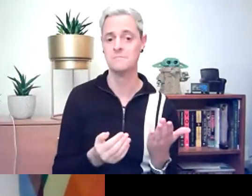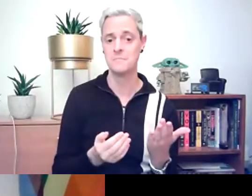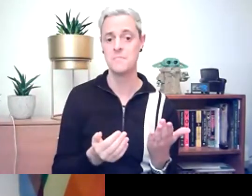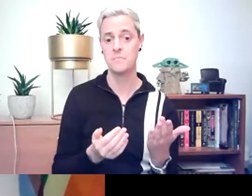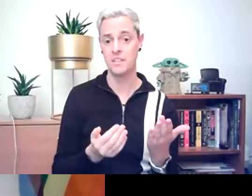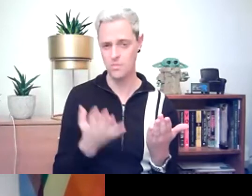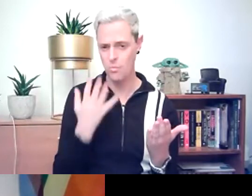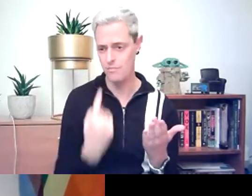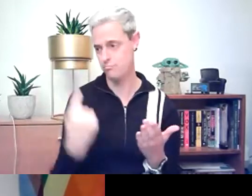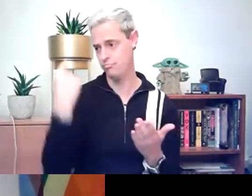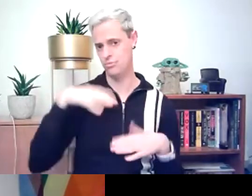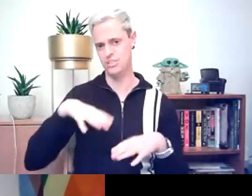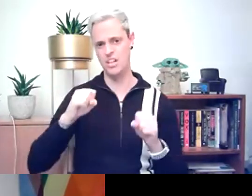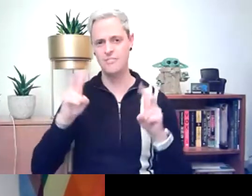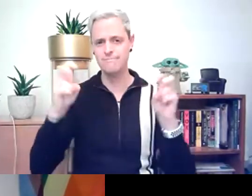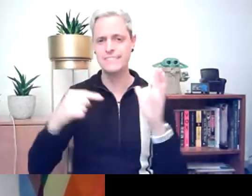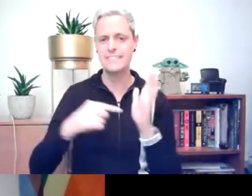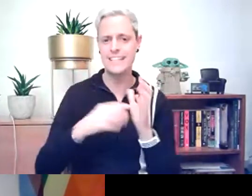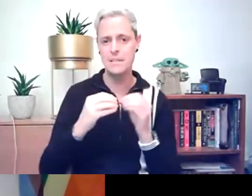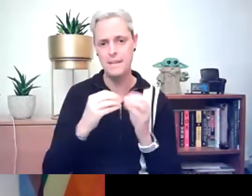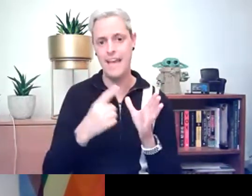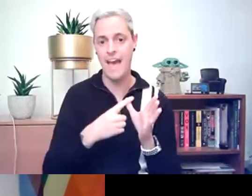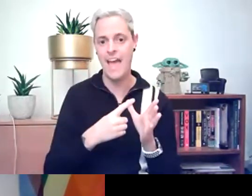18:19:53 I can't think of any other group of people really very rare that you get those